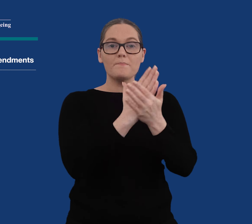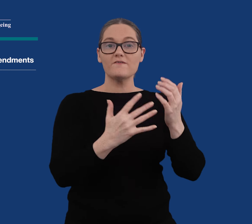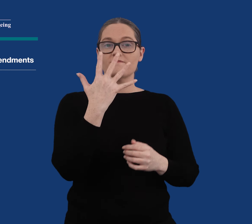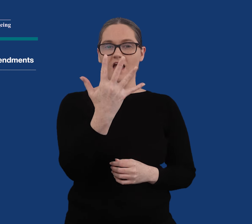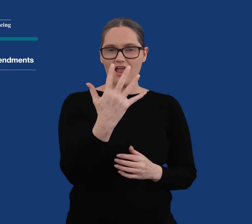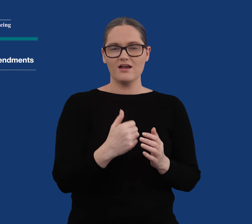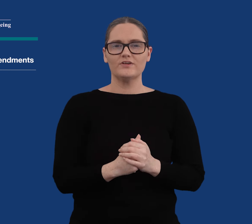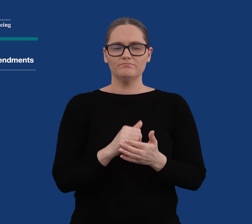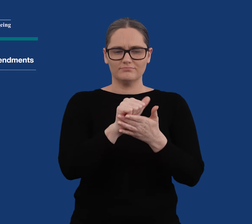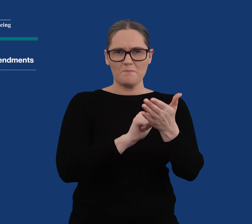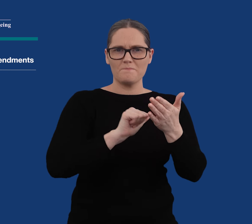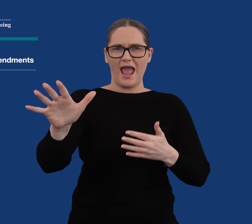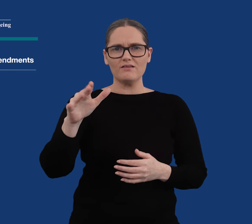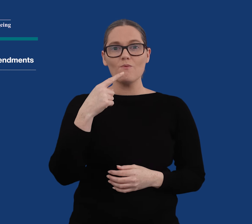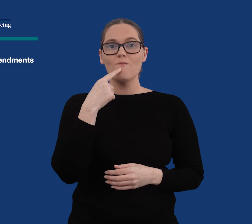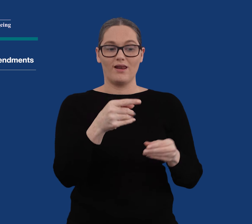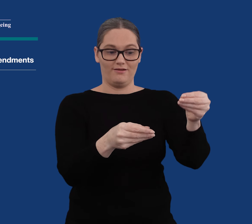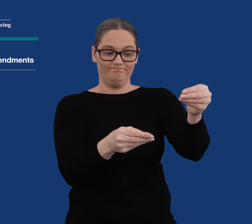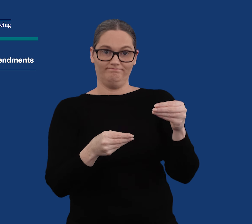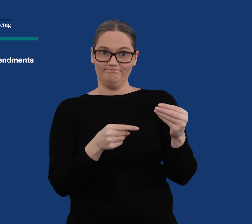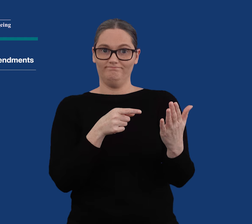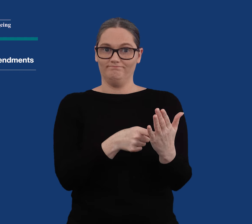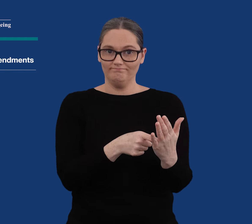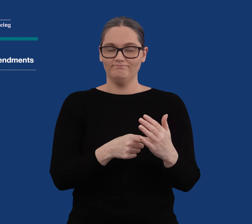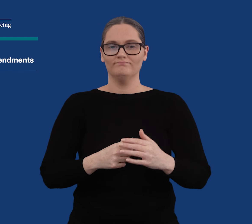Part 5 – Banning orders